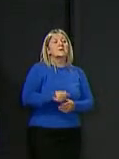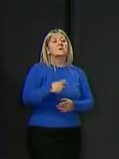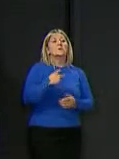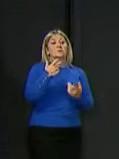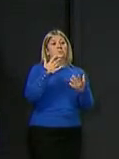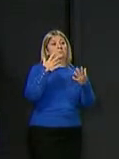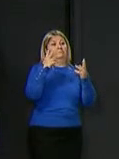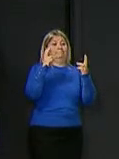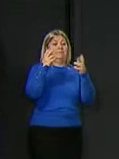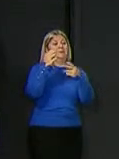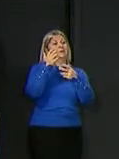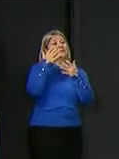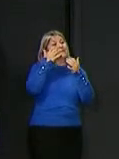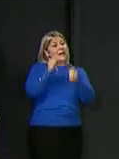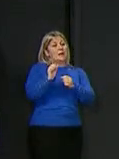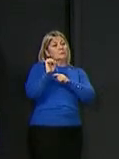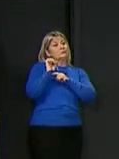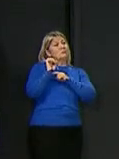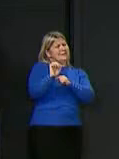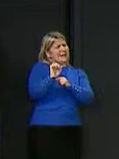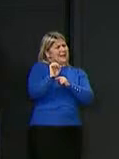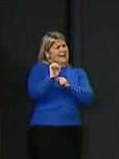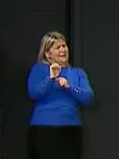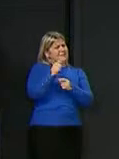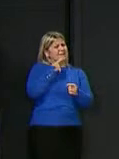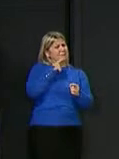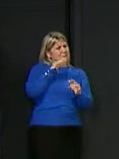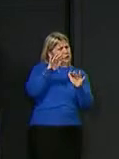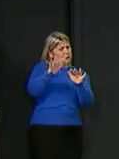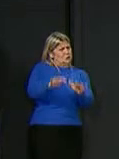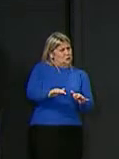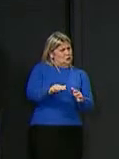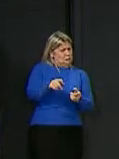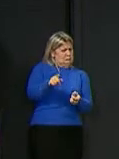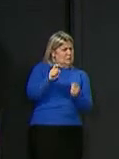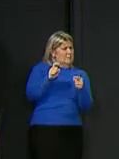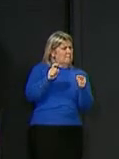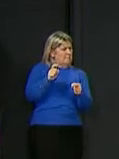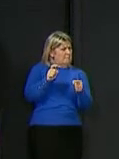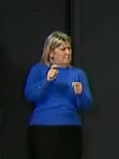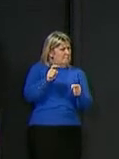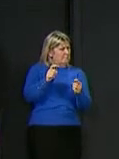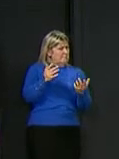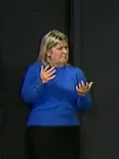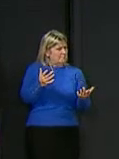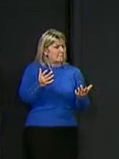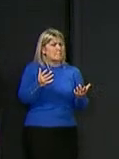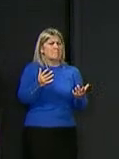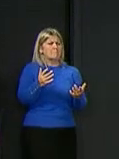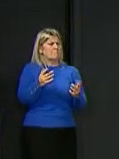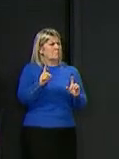is the biggest driver, what is the rising tide of cases given we have had in the West of Scotland